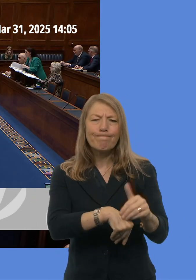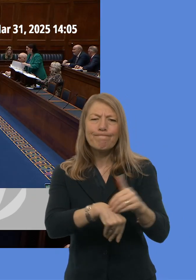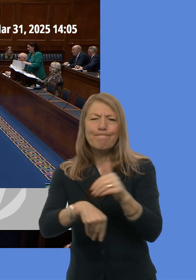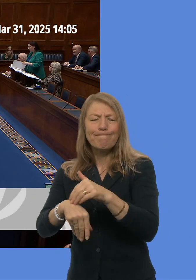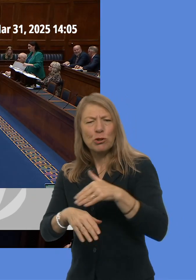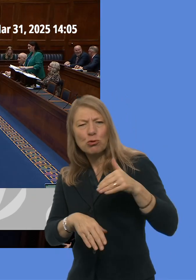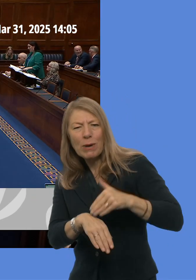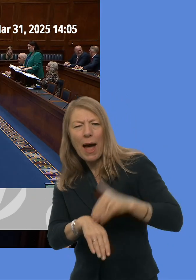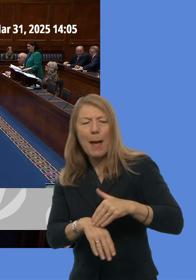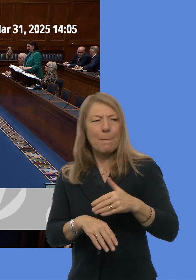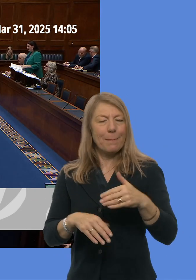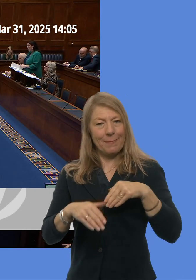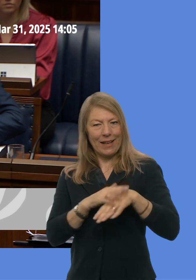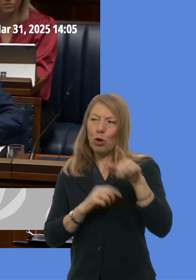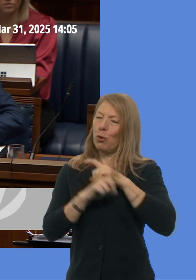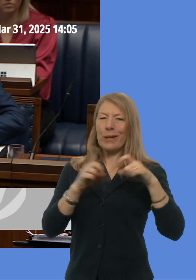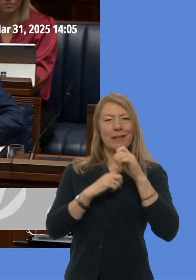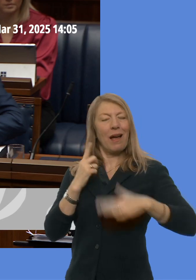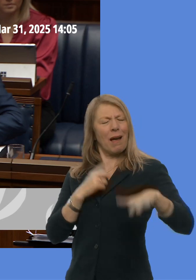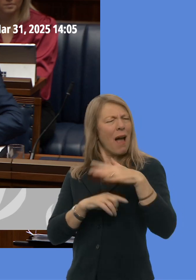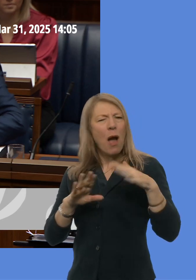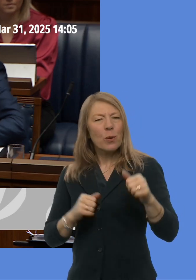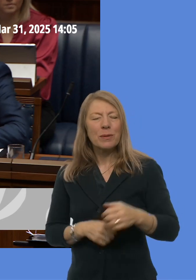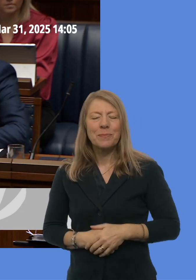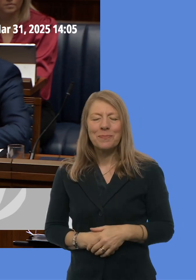Thank you. I thank the Member for her important question. We measure this in a number of ways.